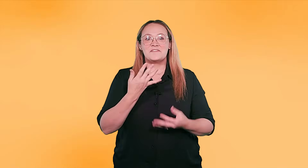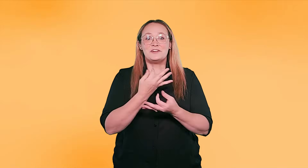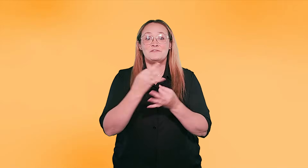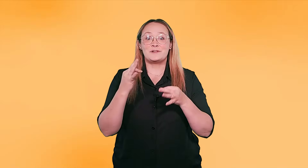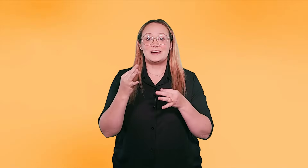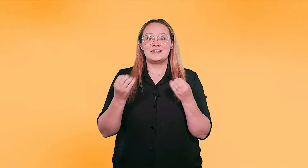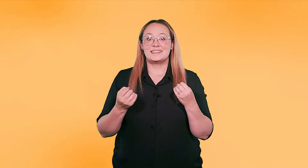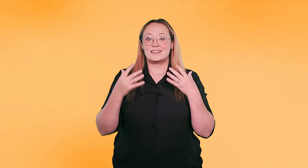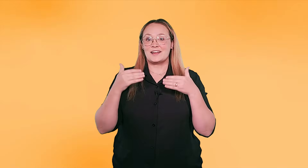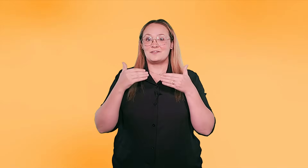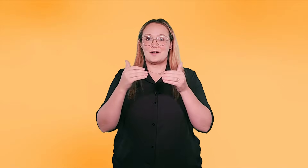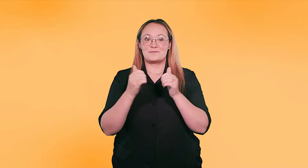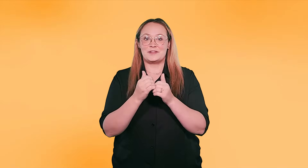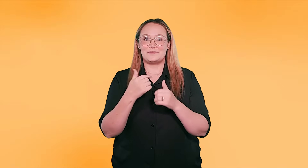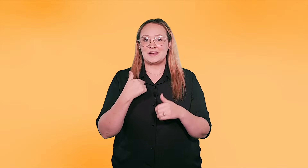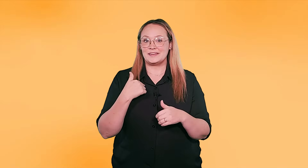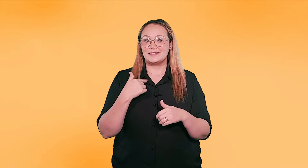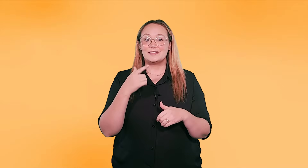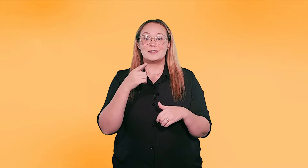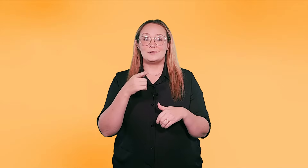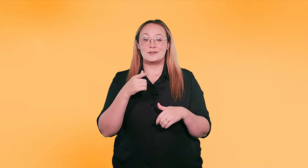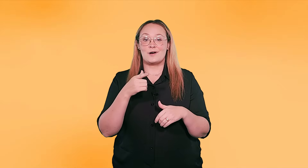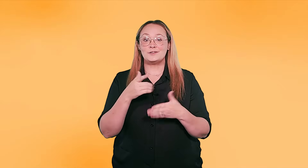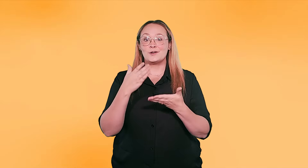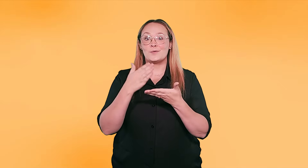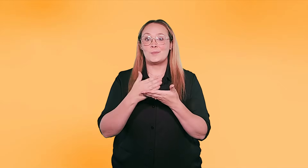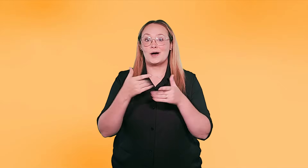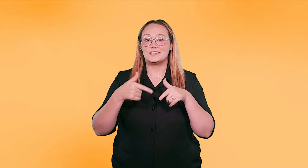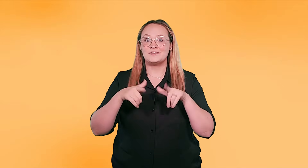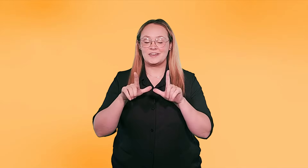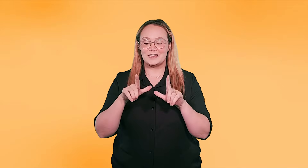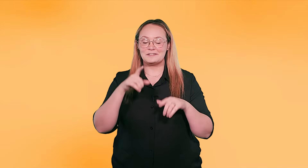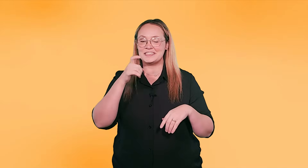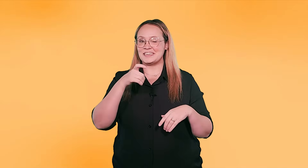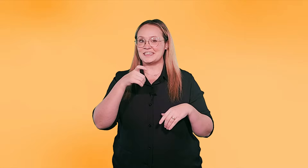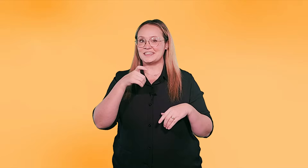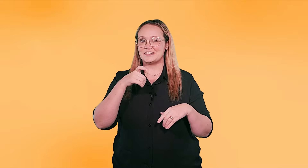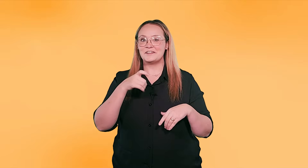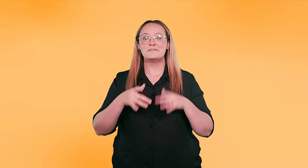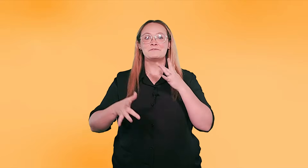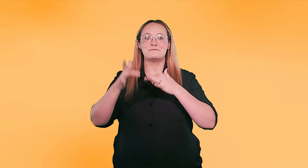Feel free to sign along with me. You can also pause the video as needed,